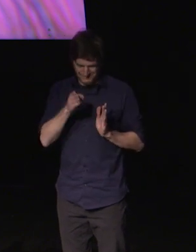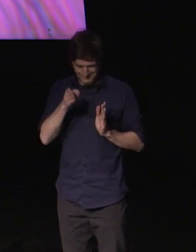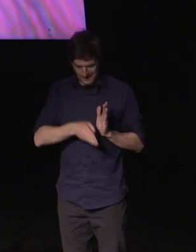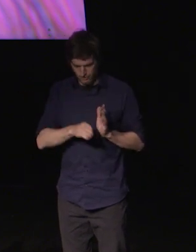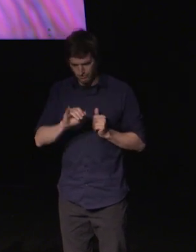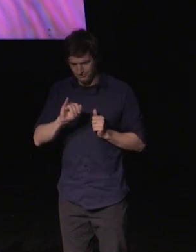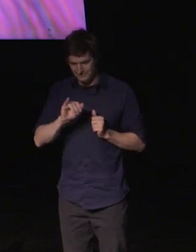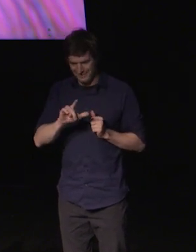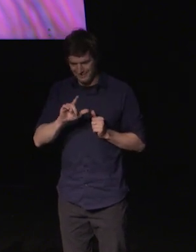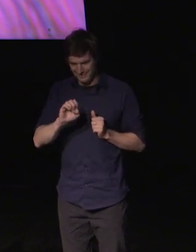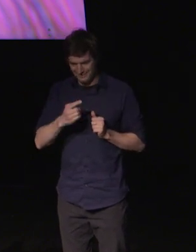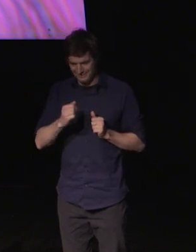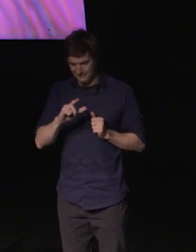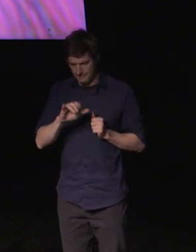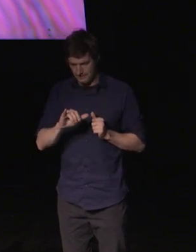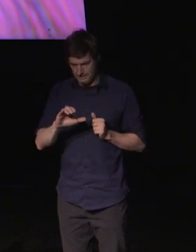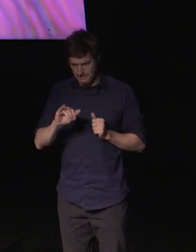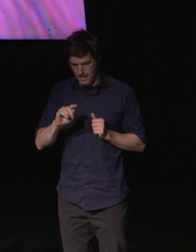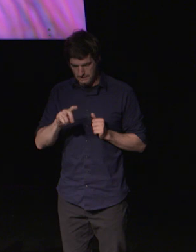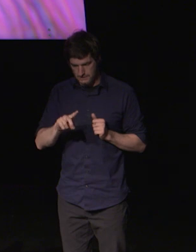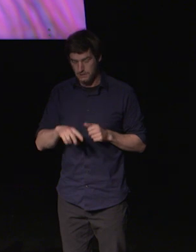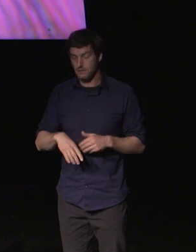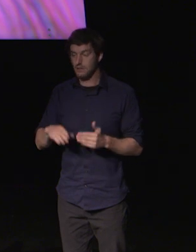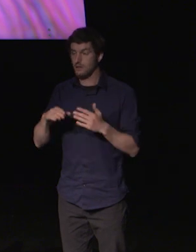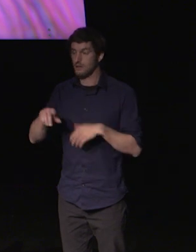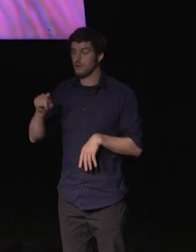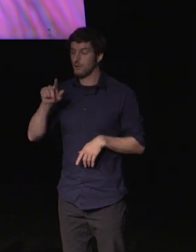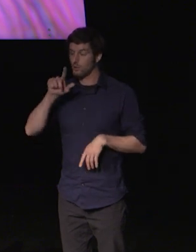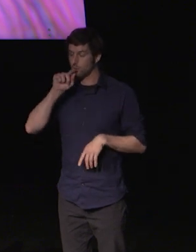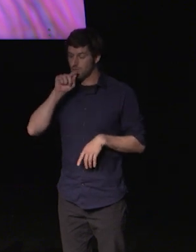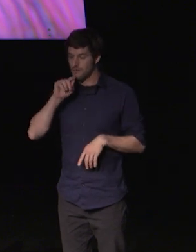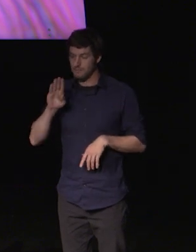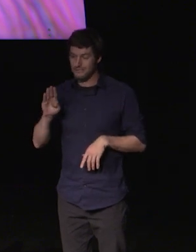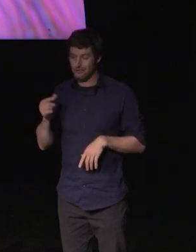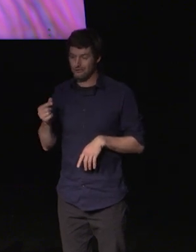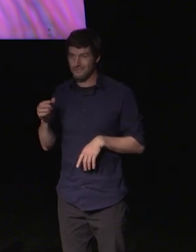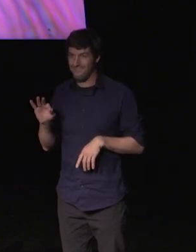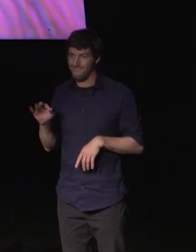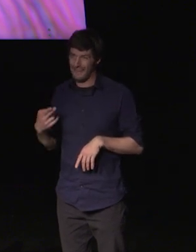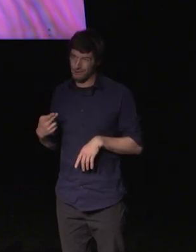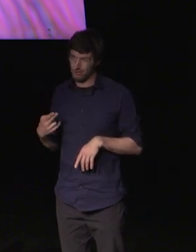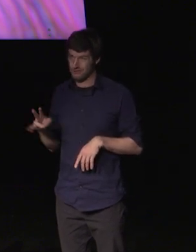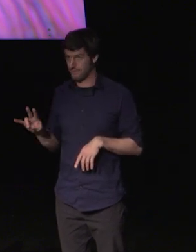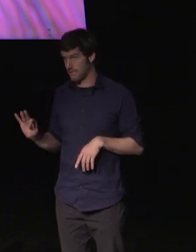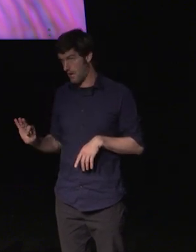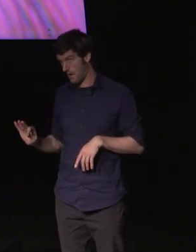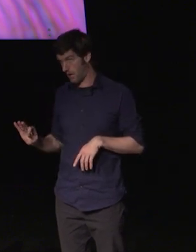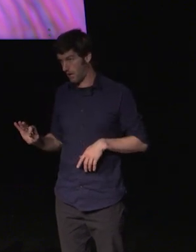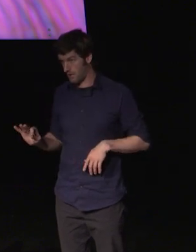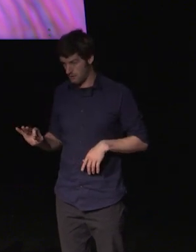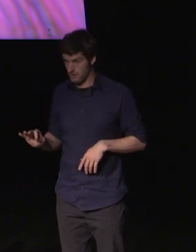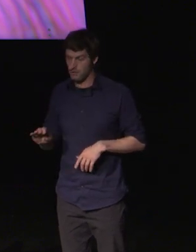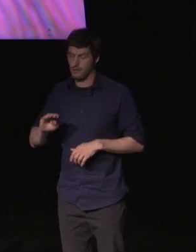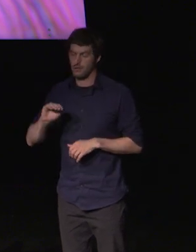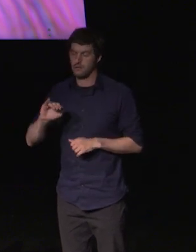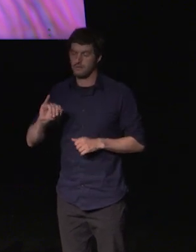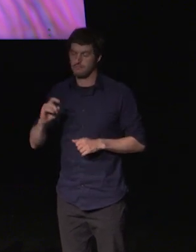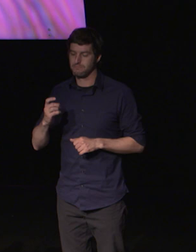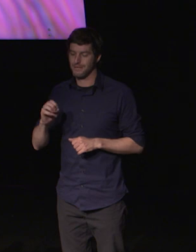You can also find me on Twitter at BGFH79. At mixer.com/vgfh.